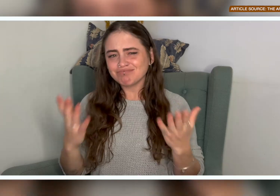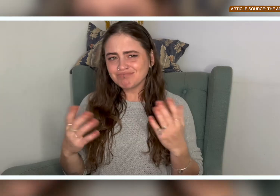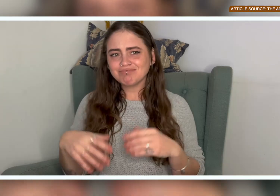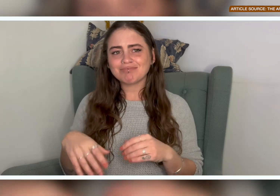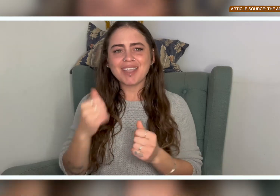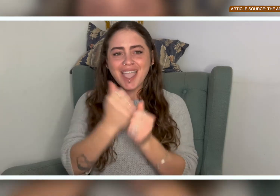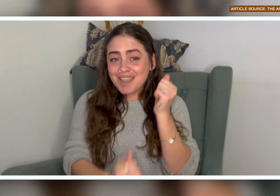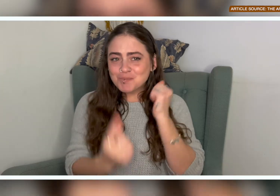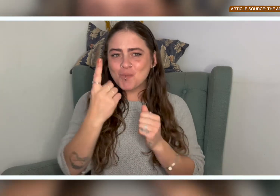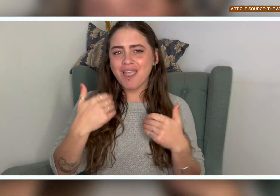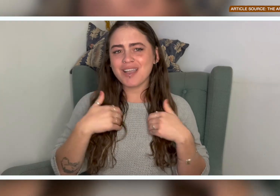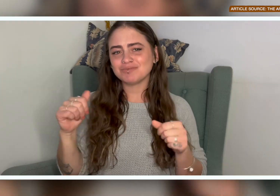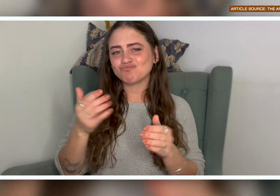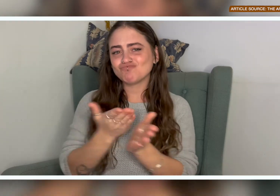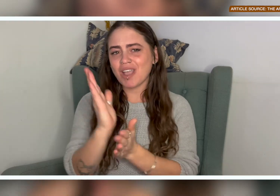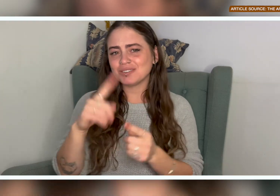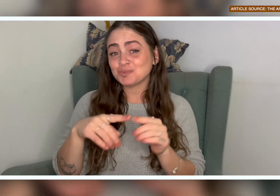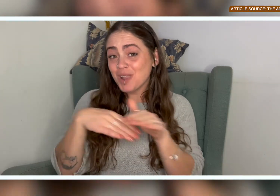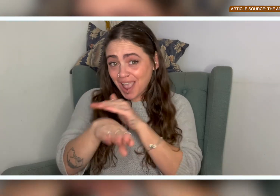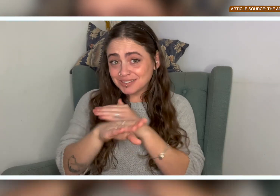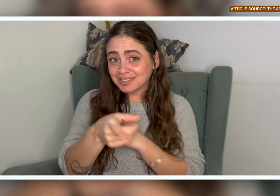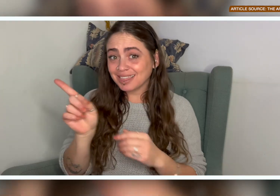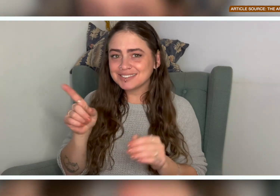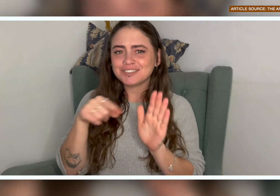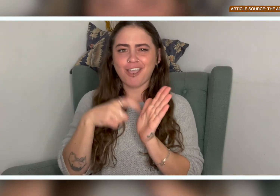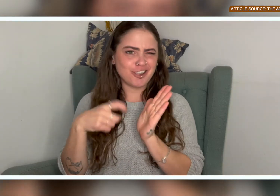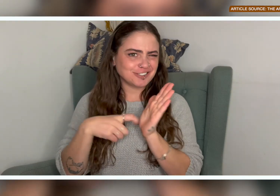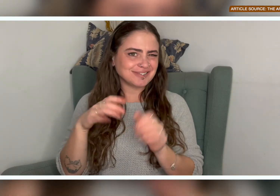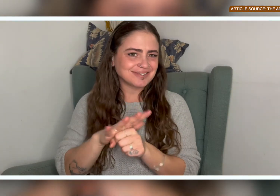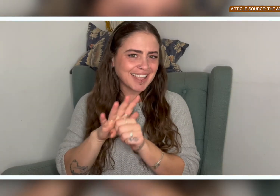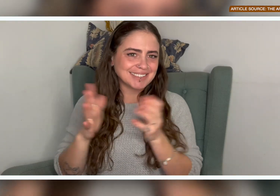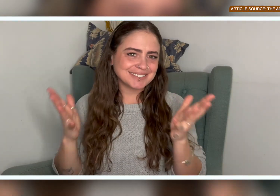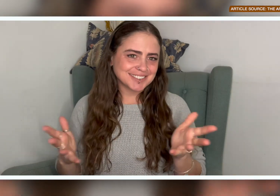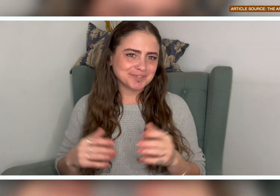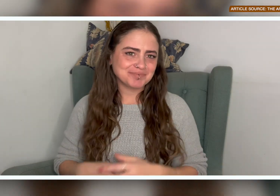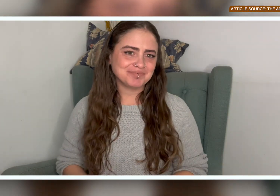“Everybody has a right to access these archaeological sites.”